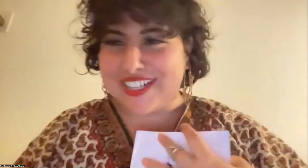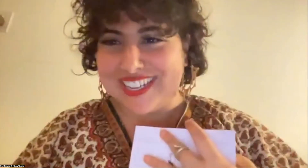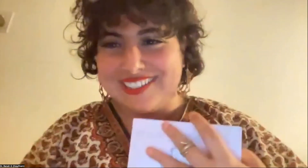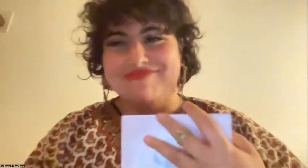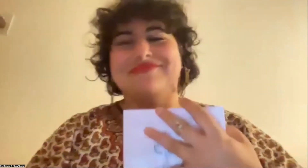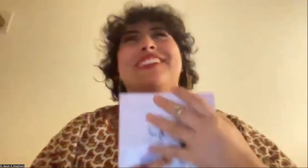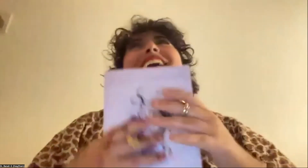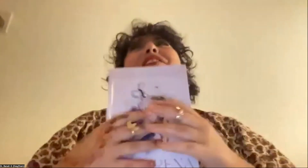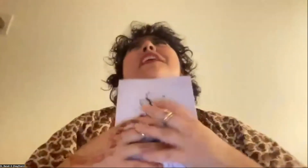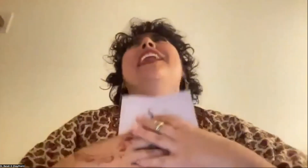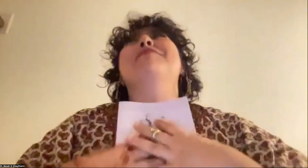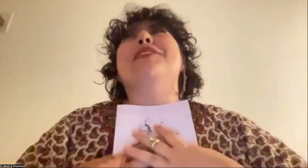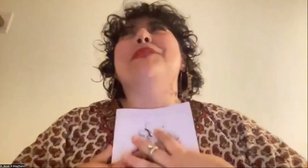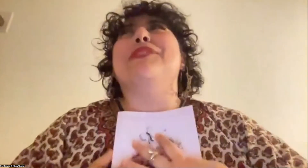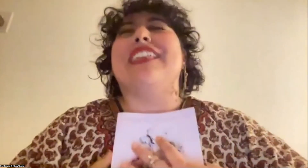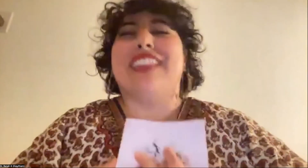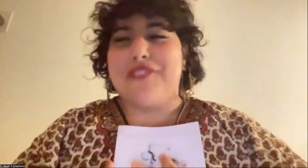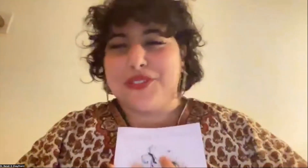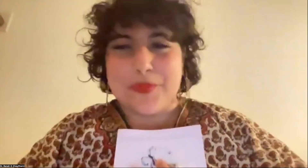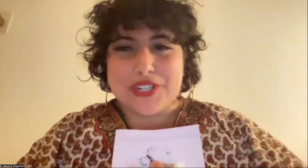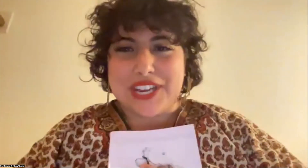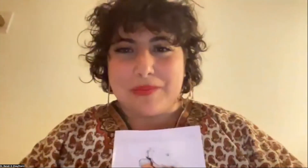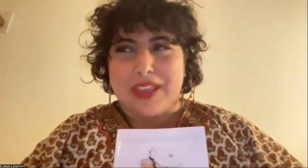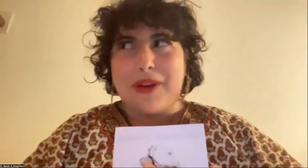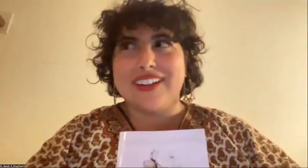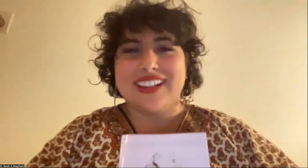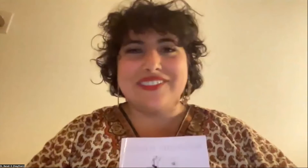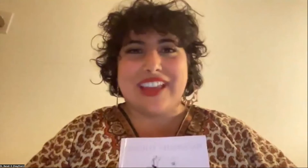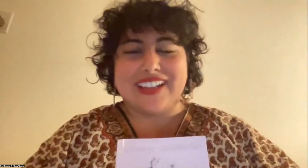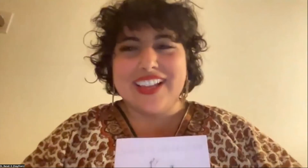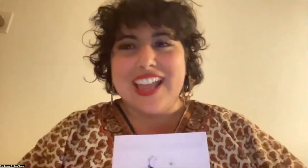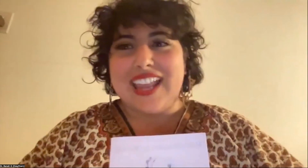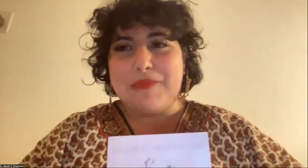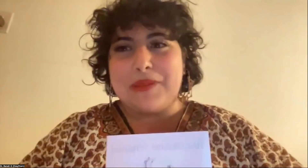trash can. And it made me real. And then I felt super ashamed. Like, why did I do that? And it